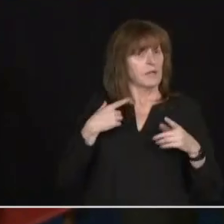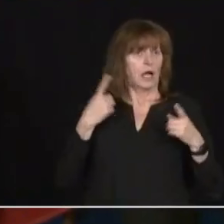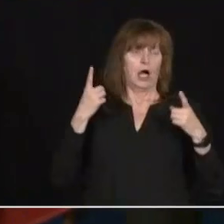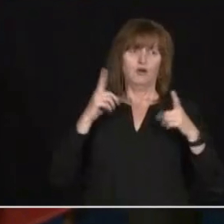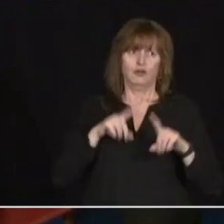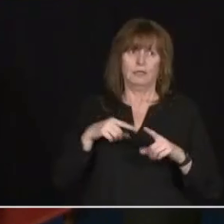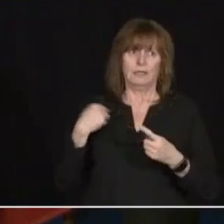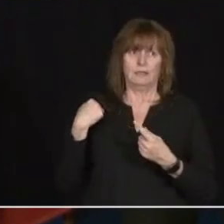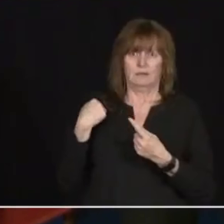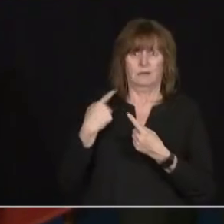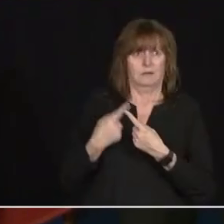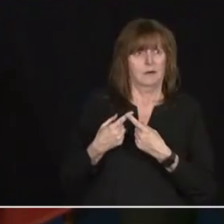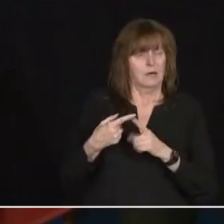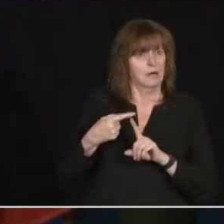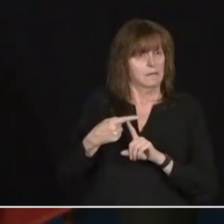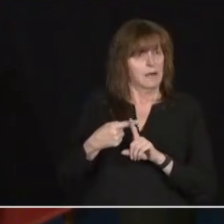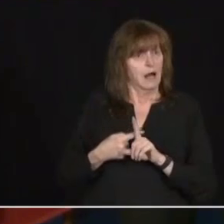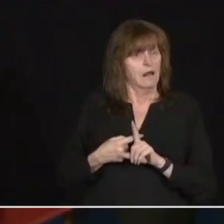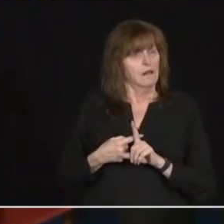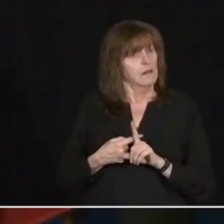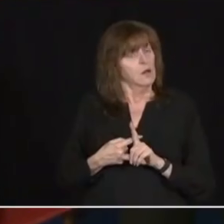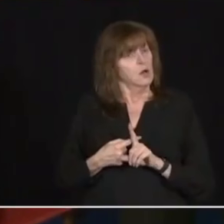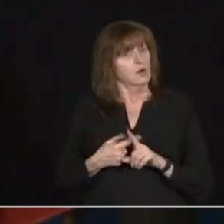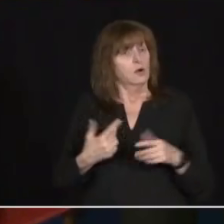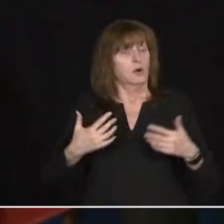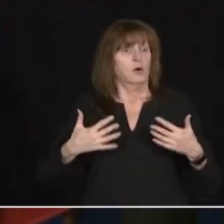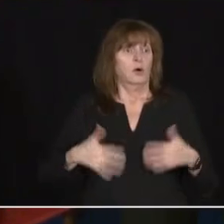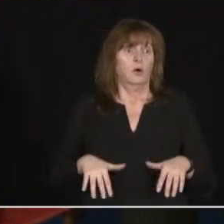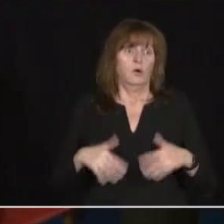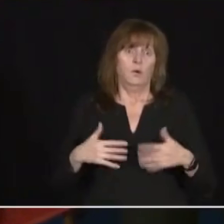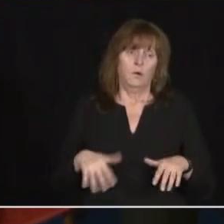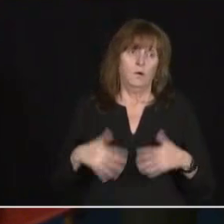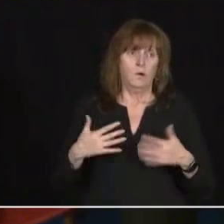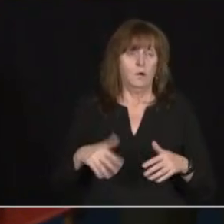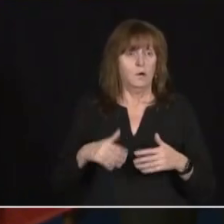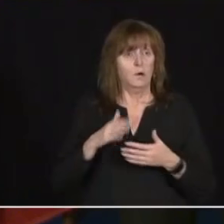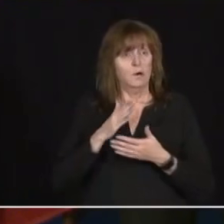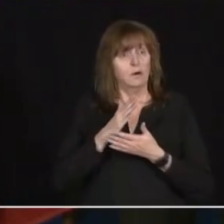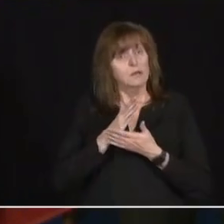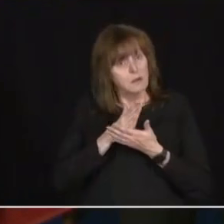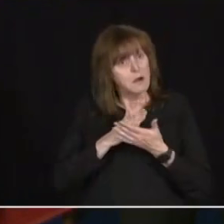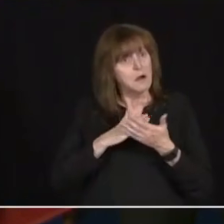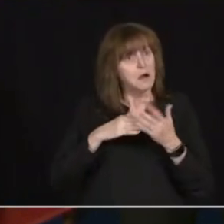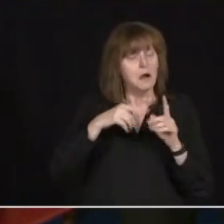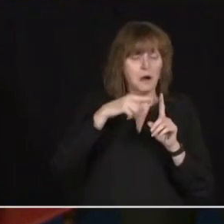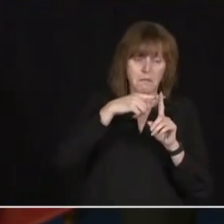OK, my follow-up is for the Premier - and I agree with Travis that these past few weeks,